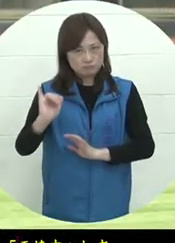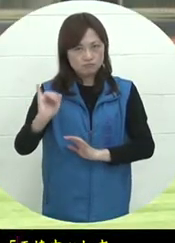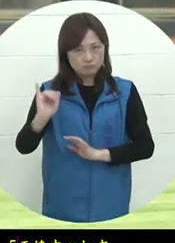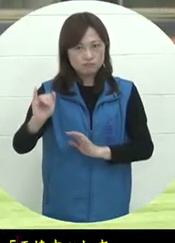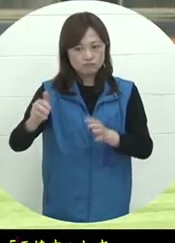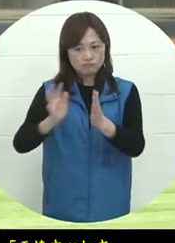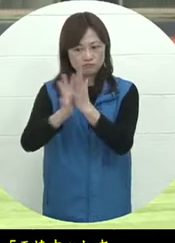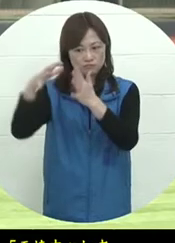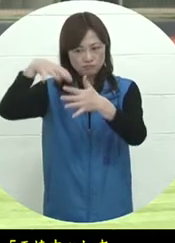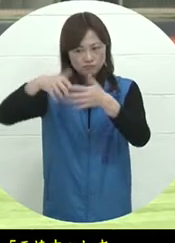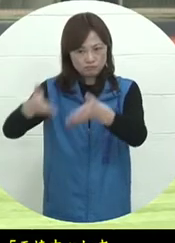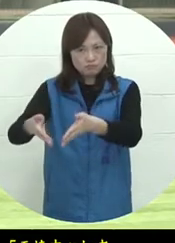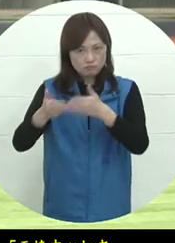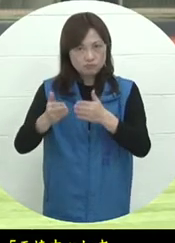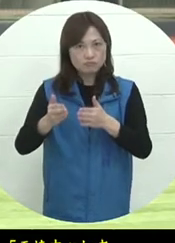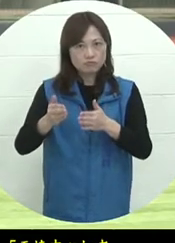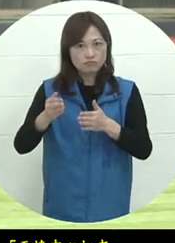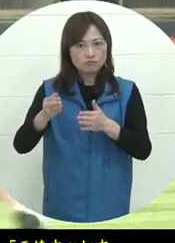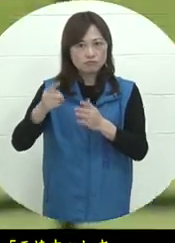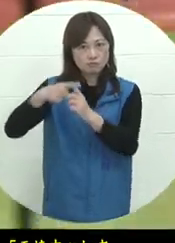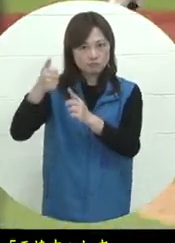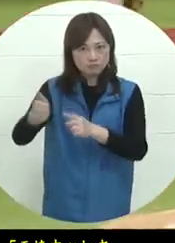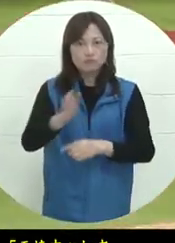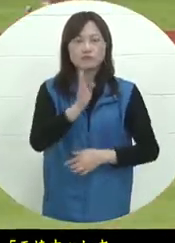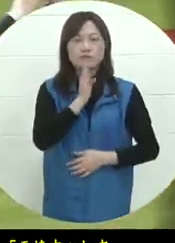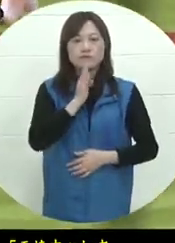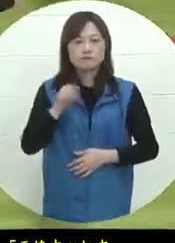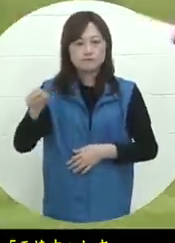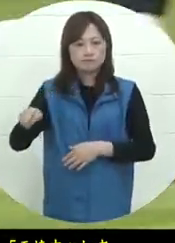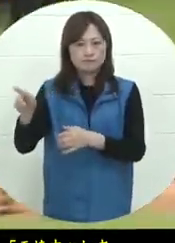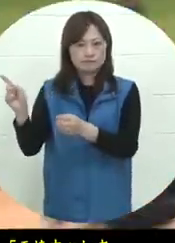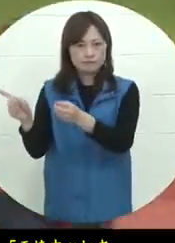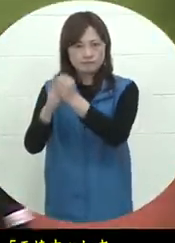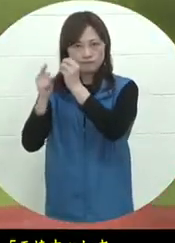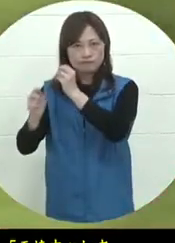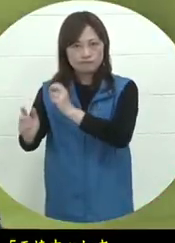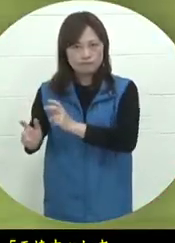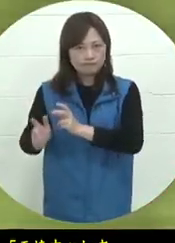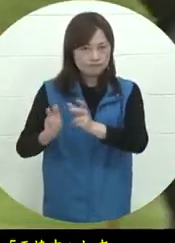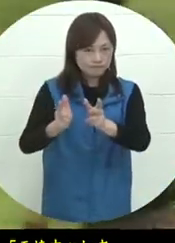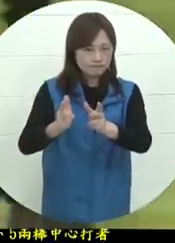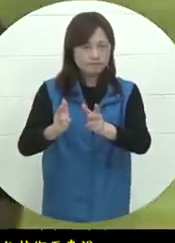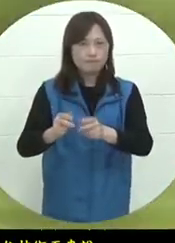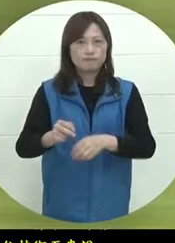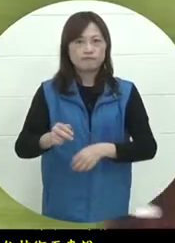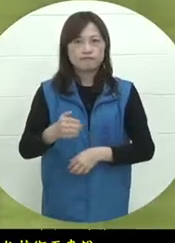The important thing is that Anderson started running at this time. He could throw and then he had some footwork and could run